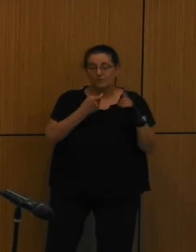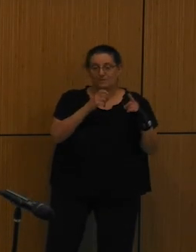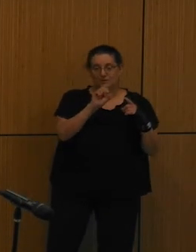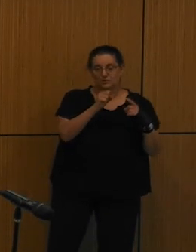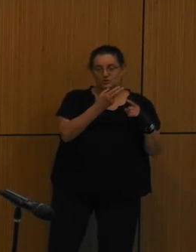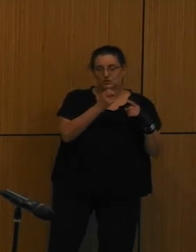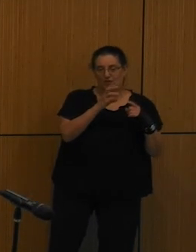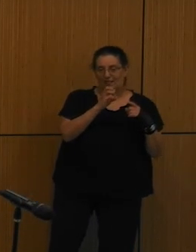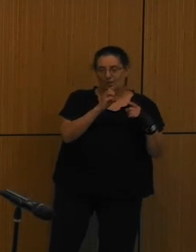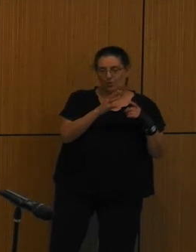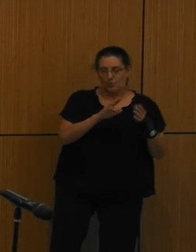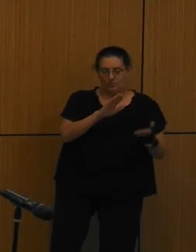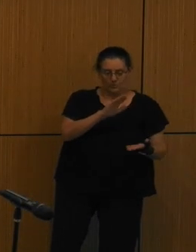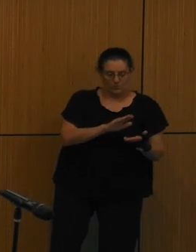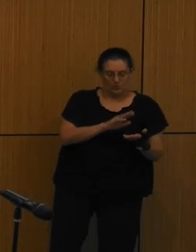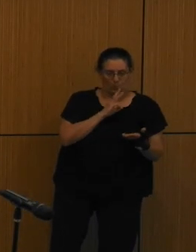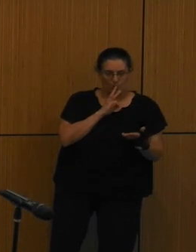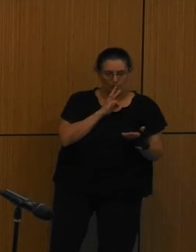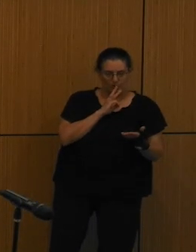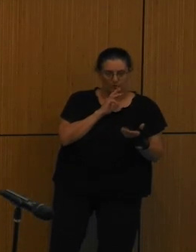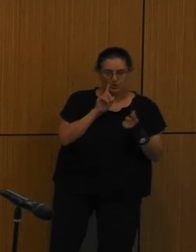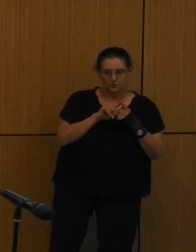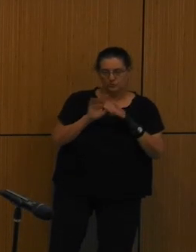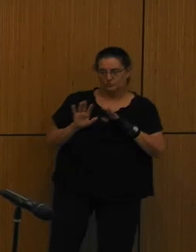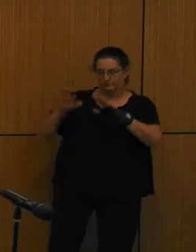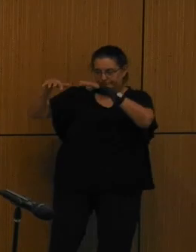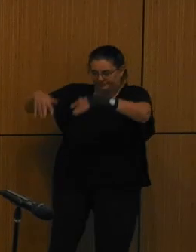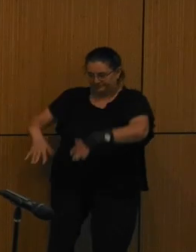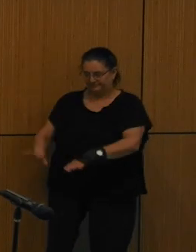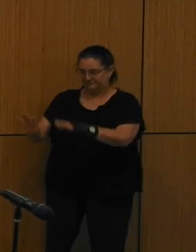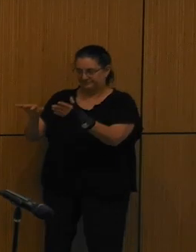They're a hermit crab species from the south of, Africa.